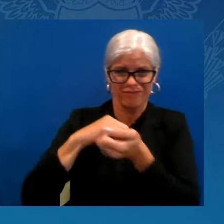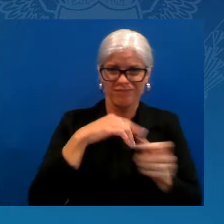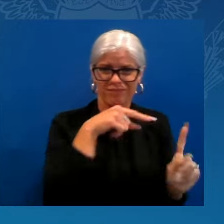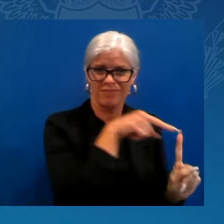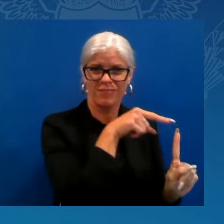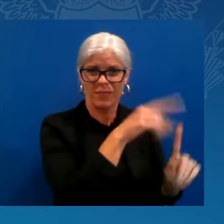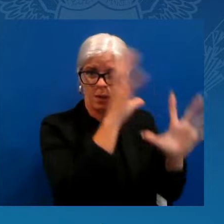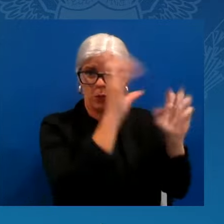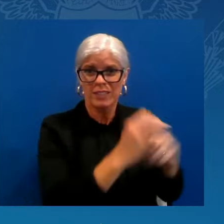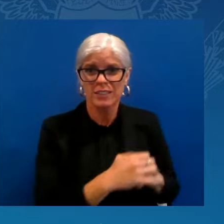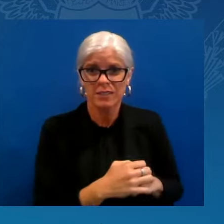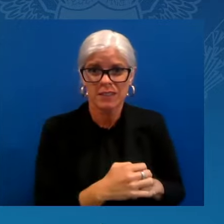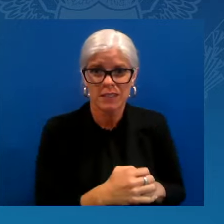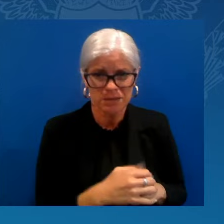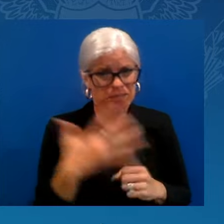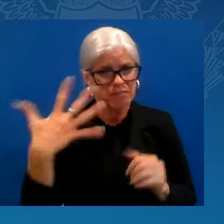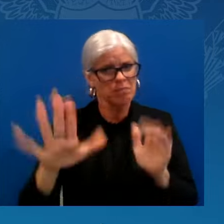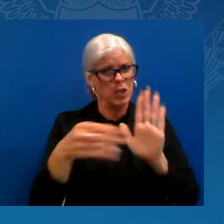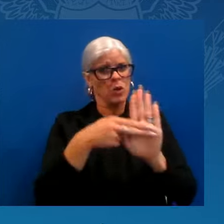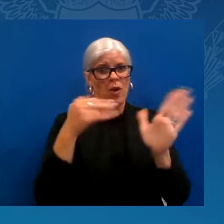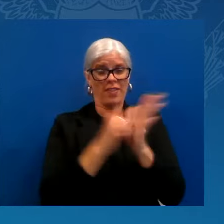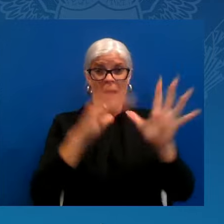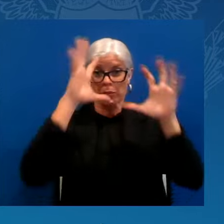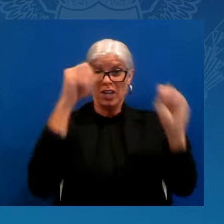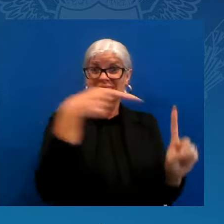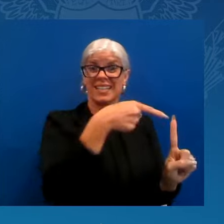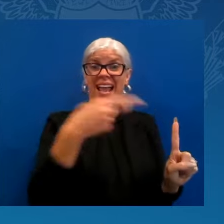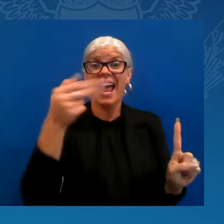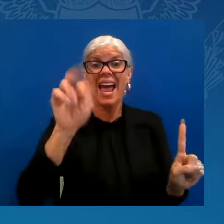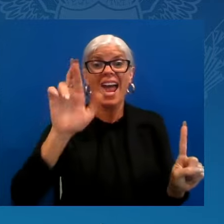11 minutes after Ben-Gurion declared independence